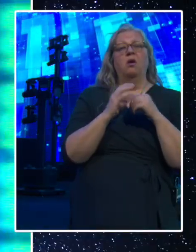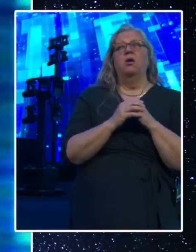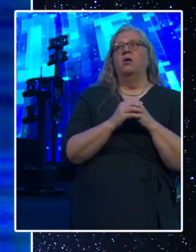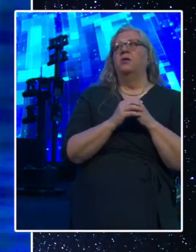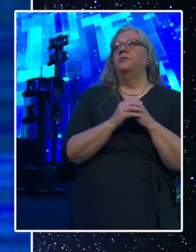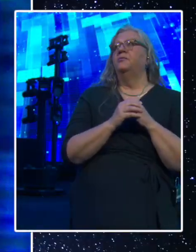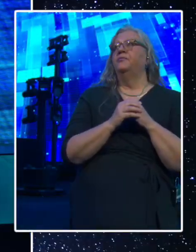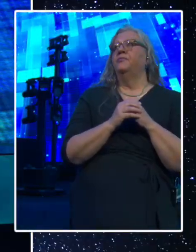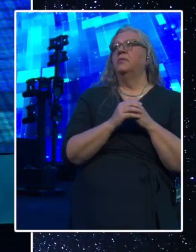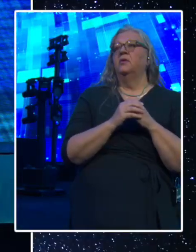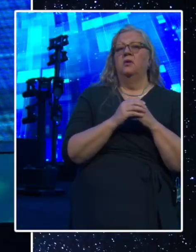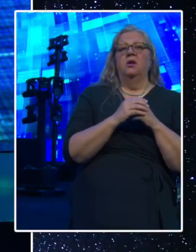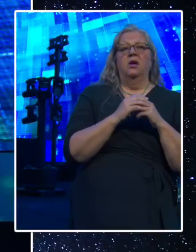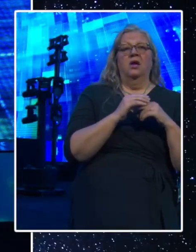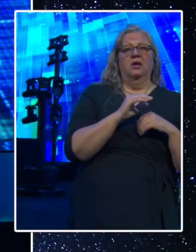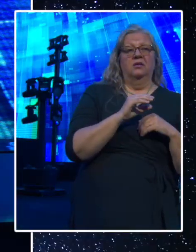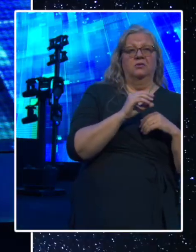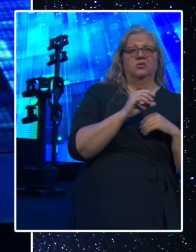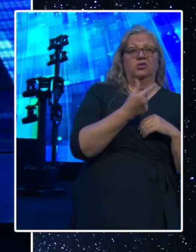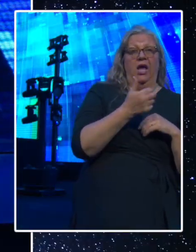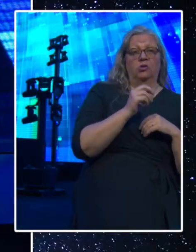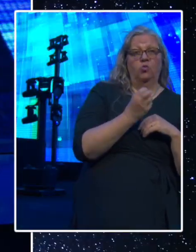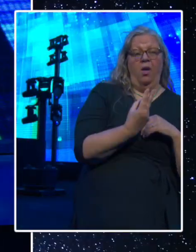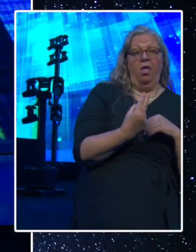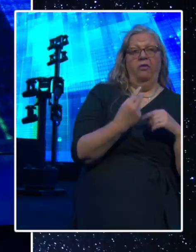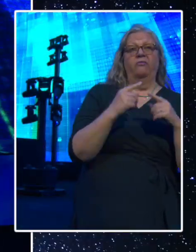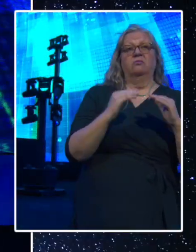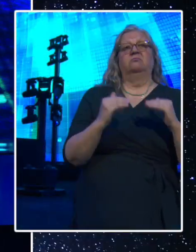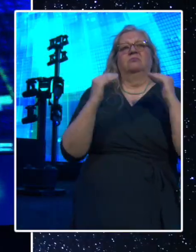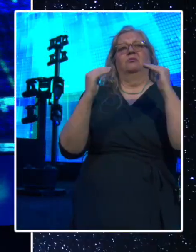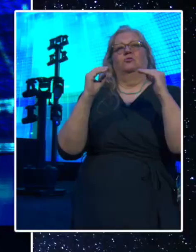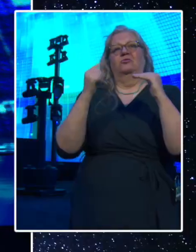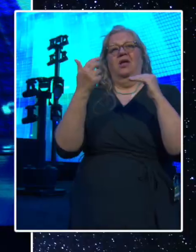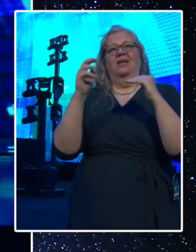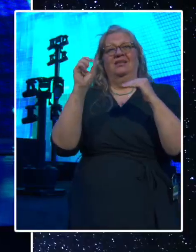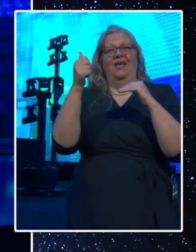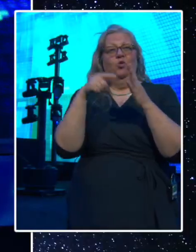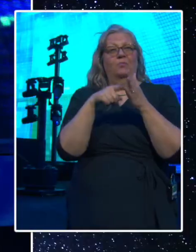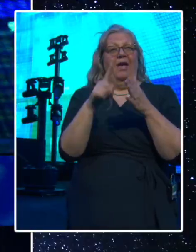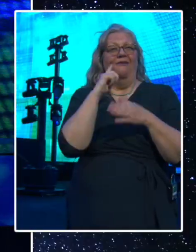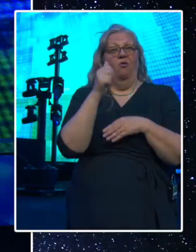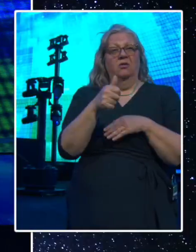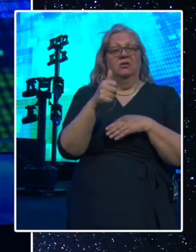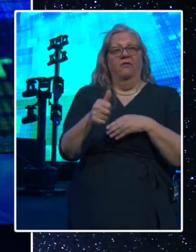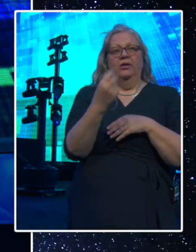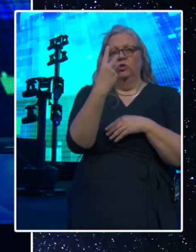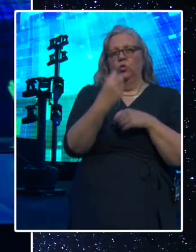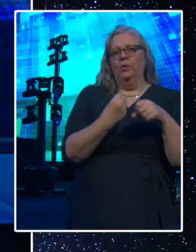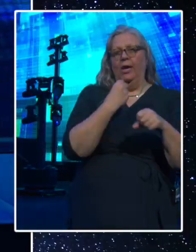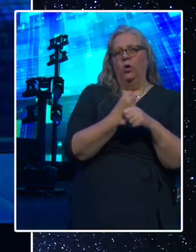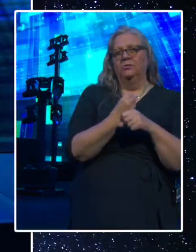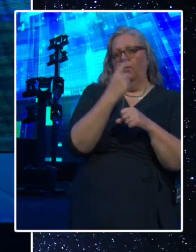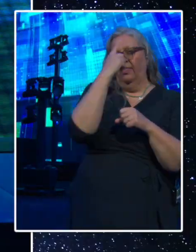and upgrade to Gen12 from Gen10 could pay for itself in just two years.